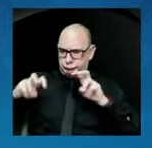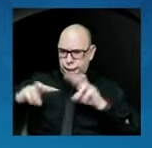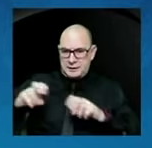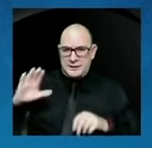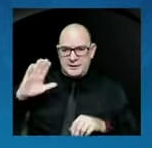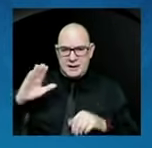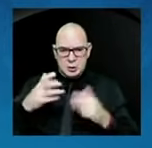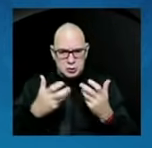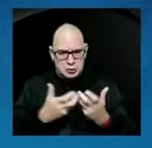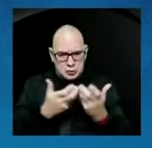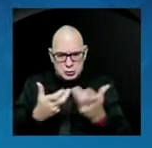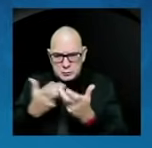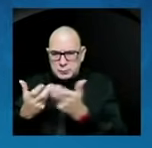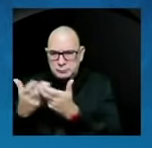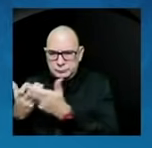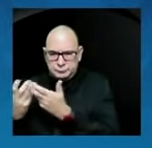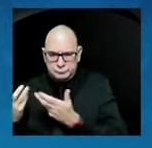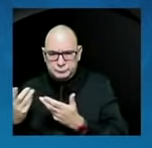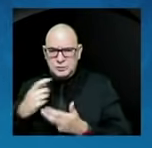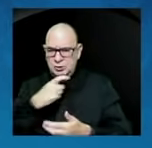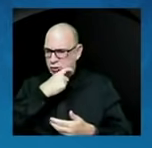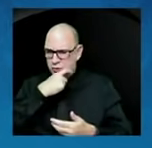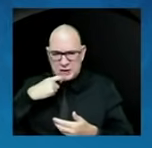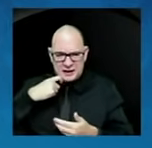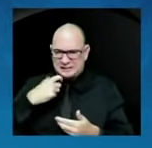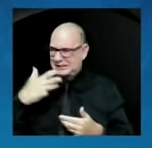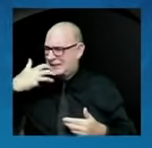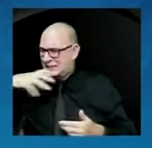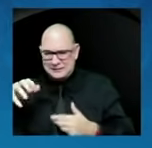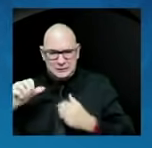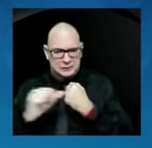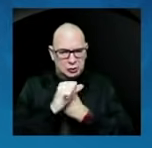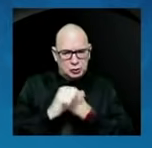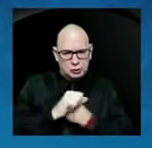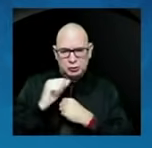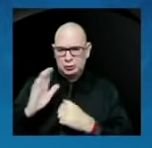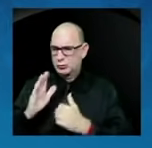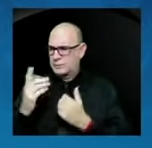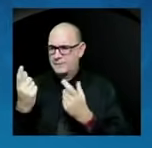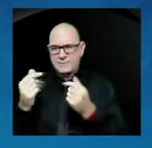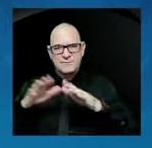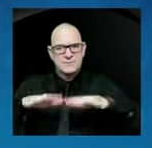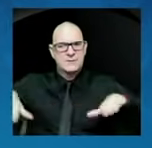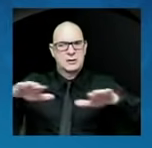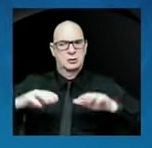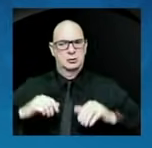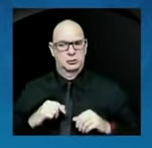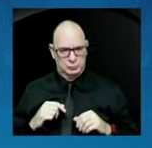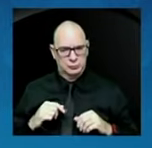TO ACCESS THEIR CROPS AS DROUGHT